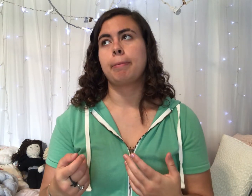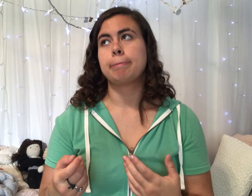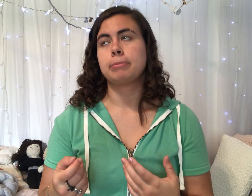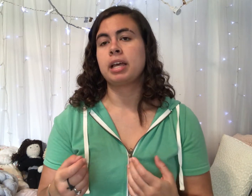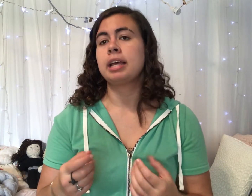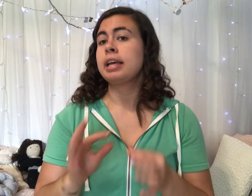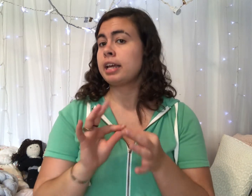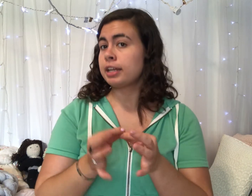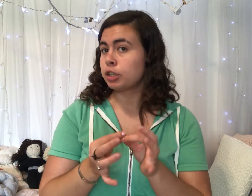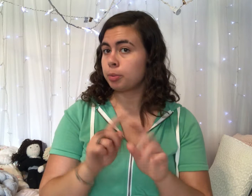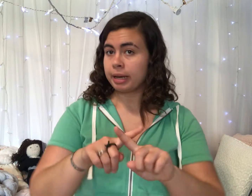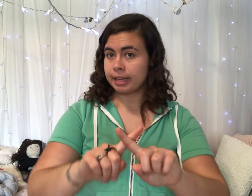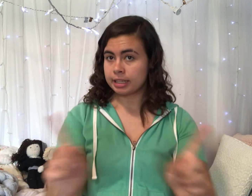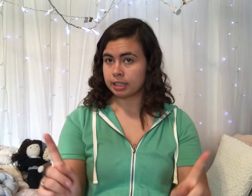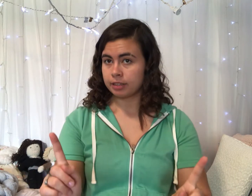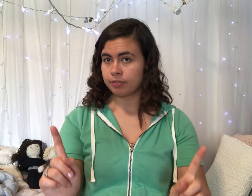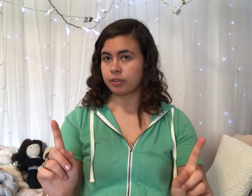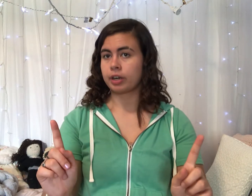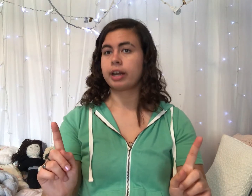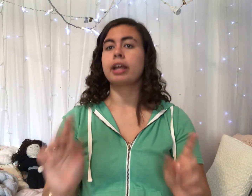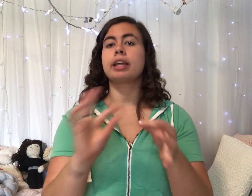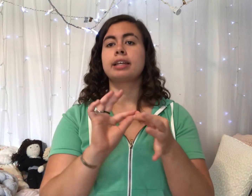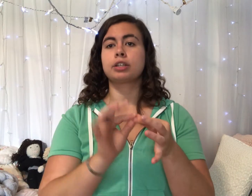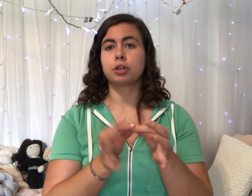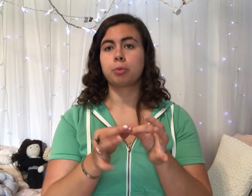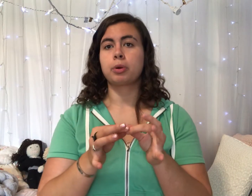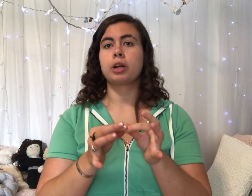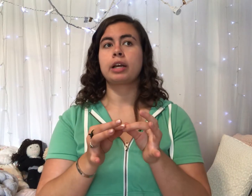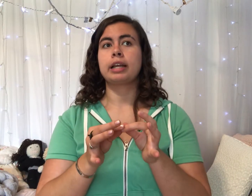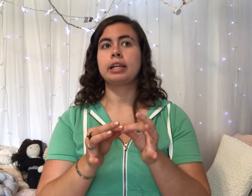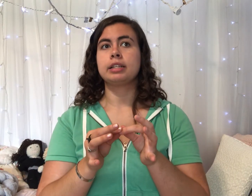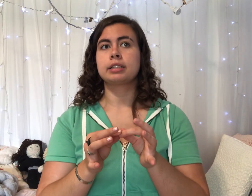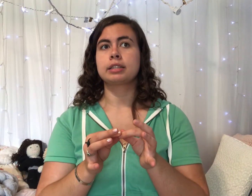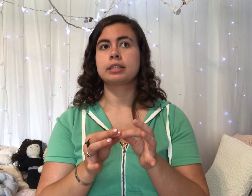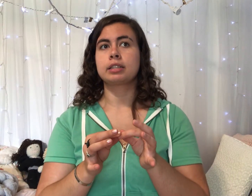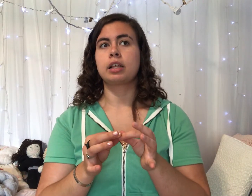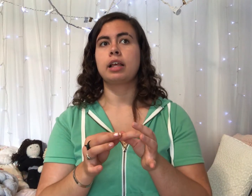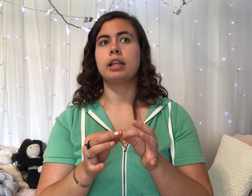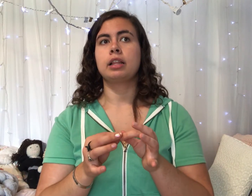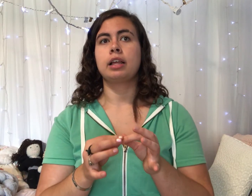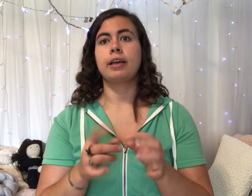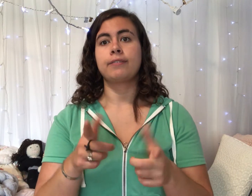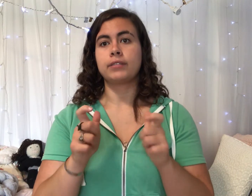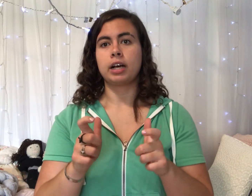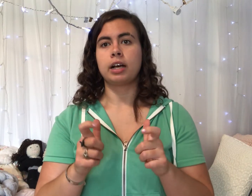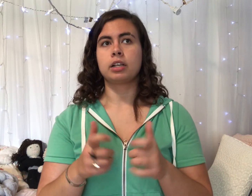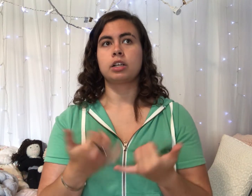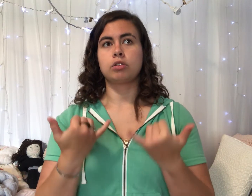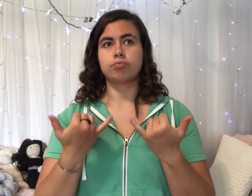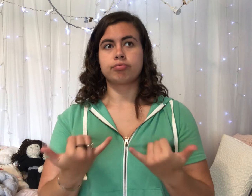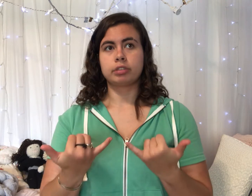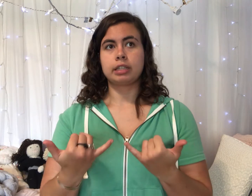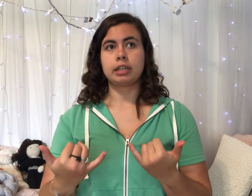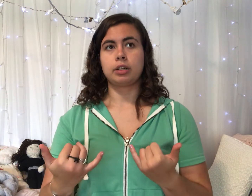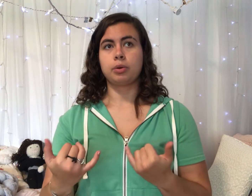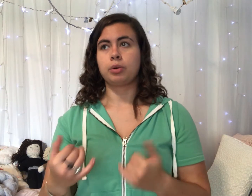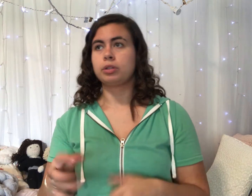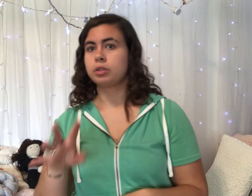Interpreting is different. Interpreting happens fast and in the moment.